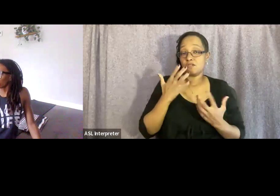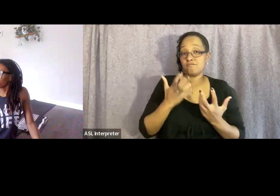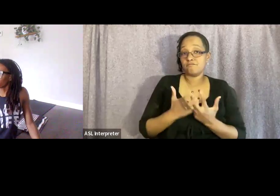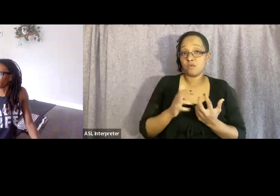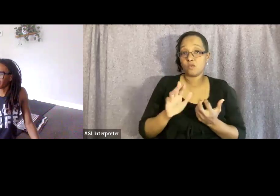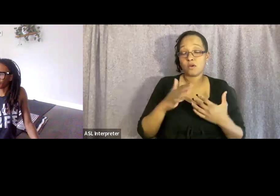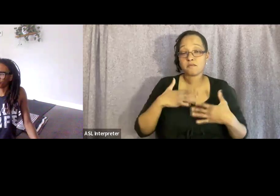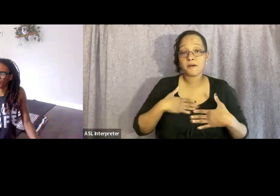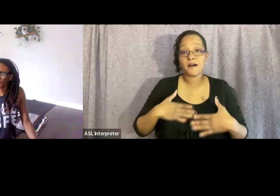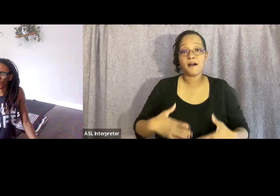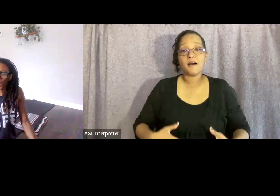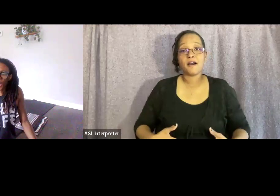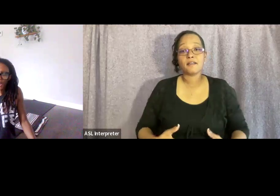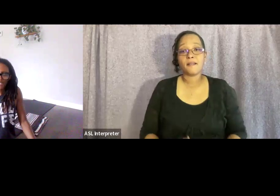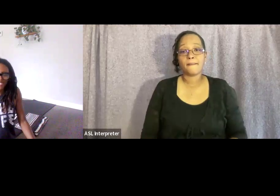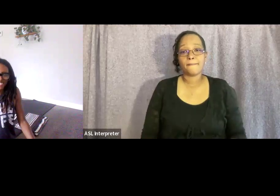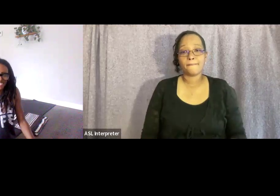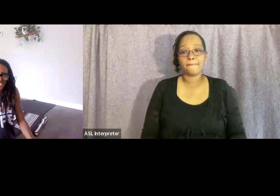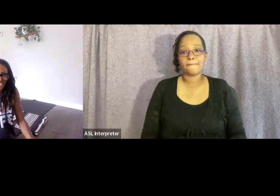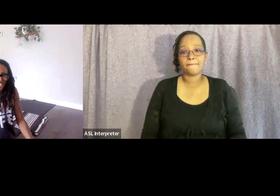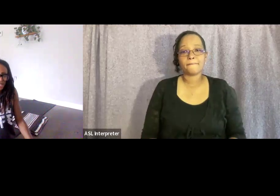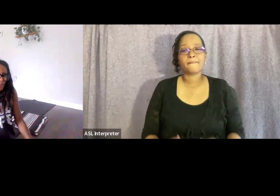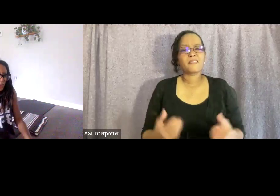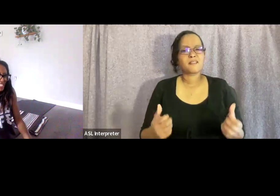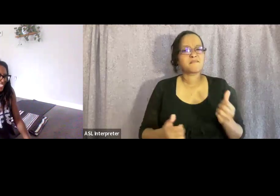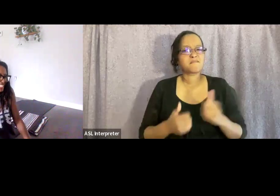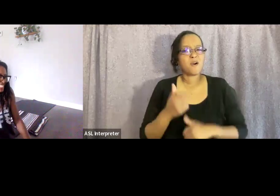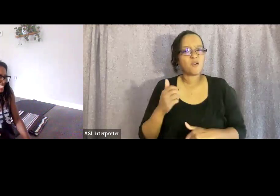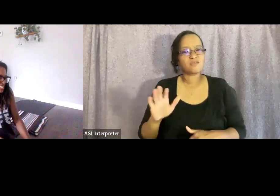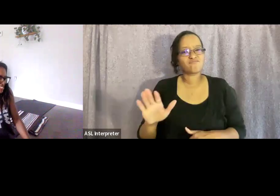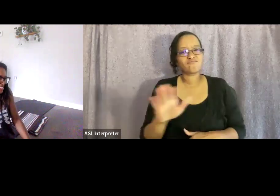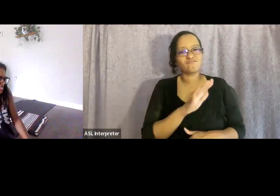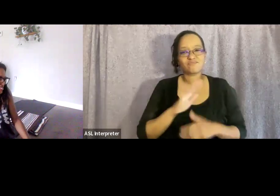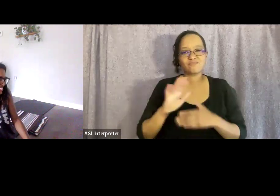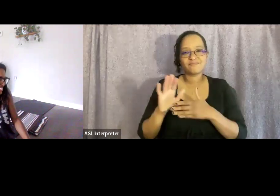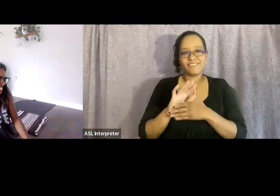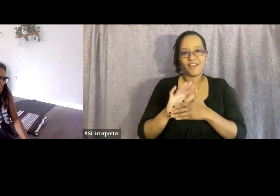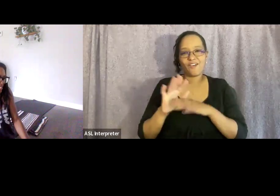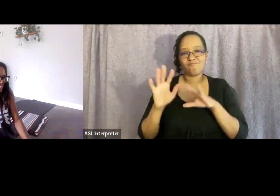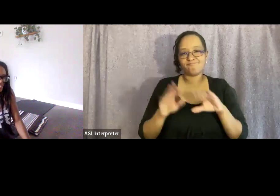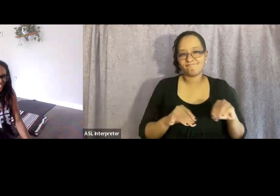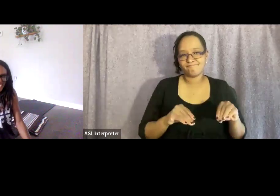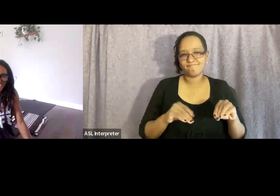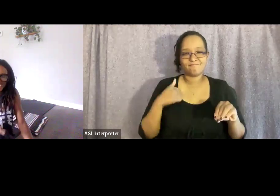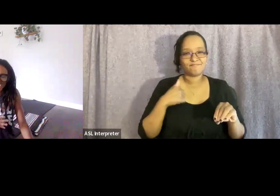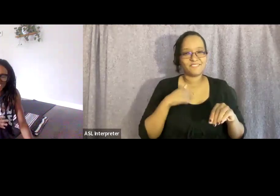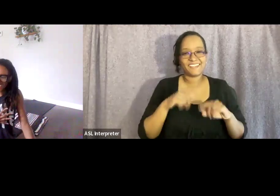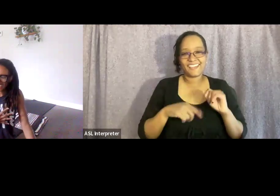Most of our cameras are off, so we can't see you. That means you can't see us.